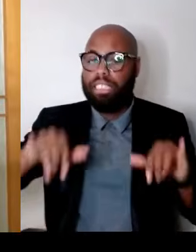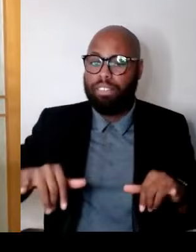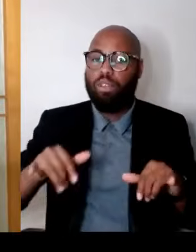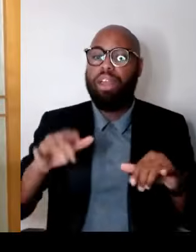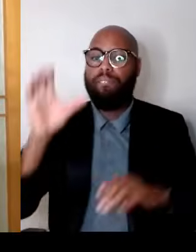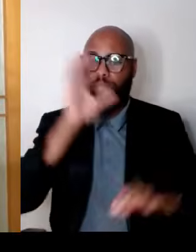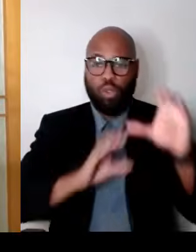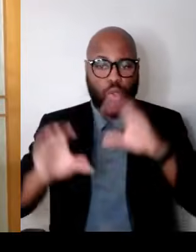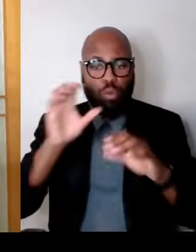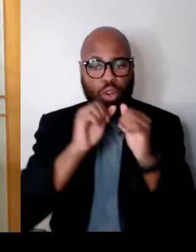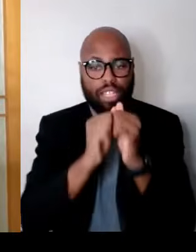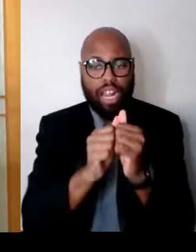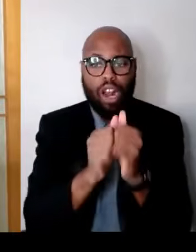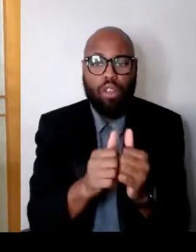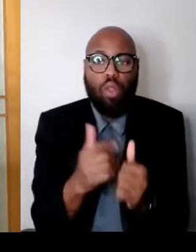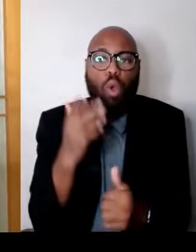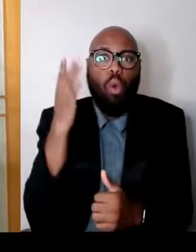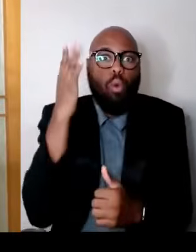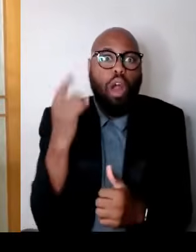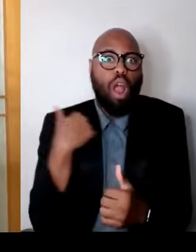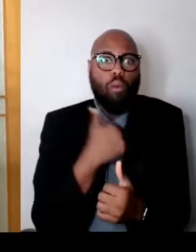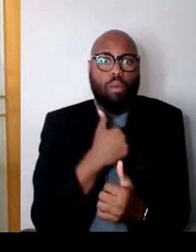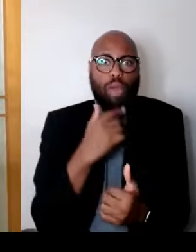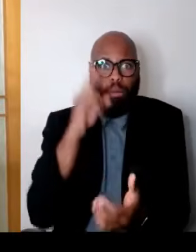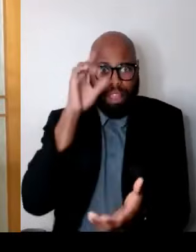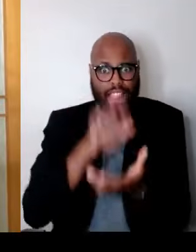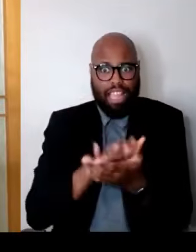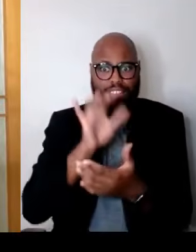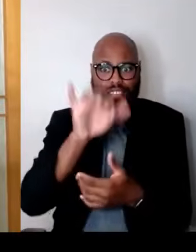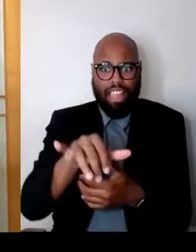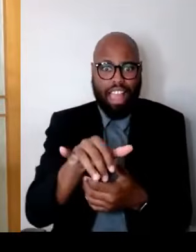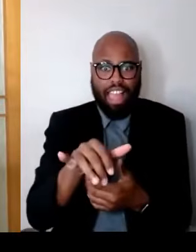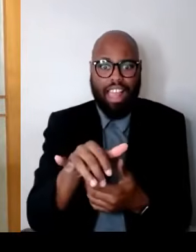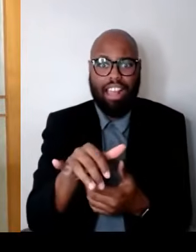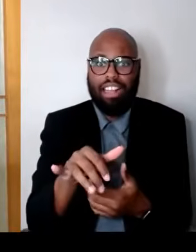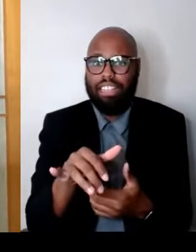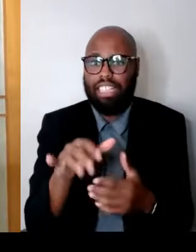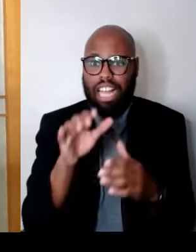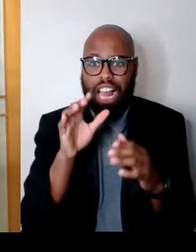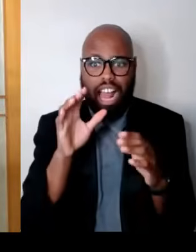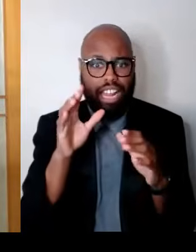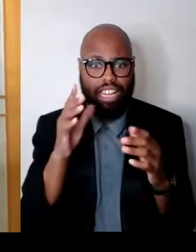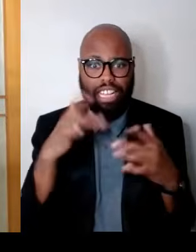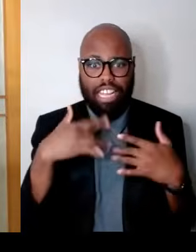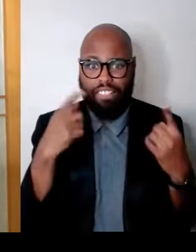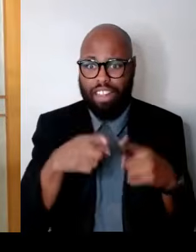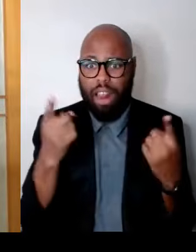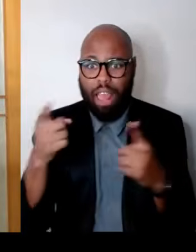Why we believe that that organization shouldn't happen? Why people are afraid to come to actions?